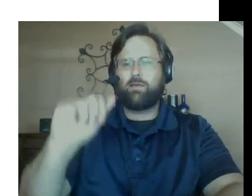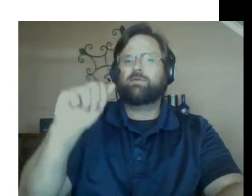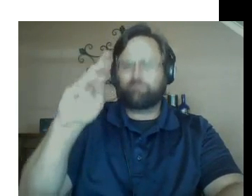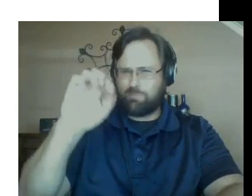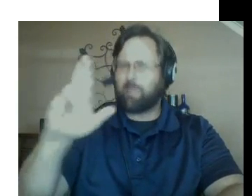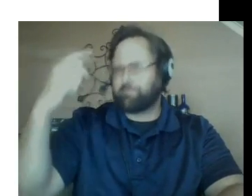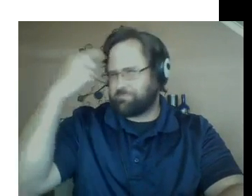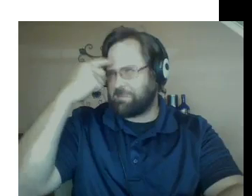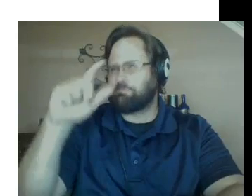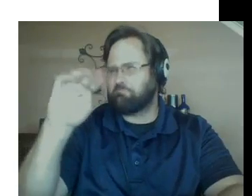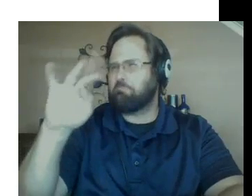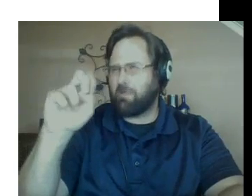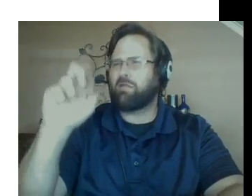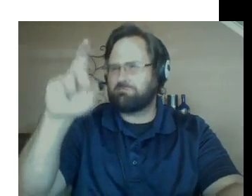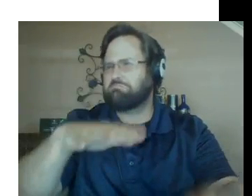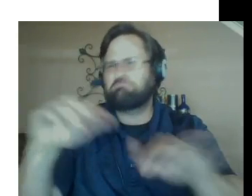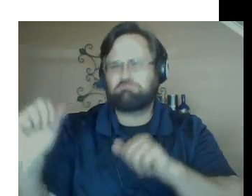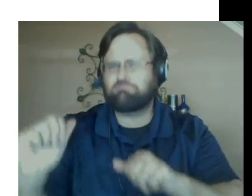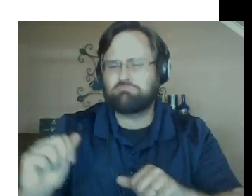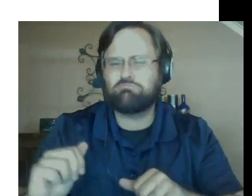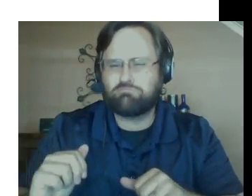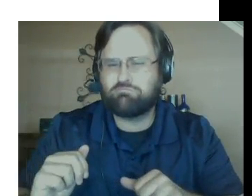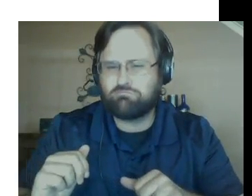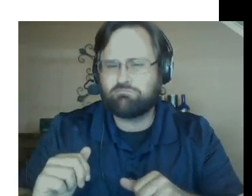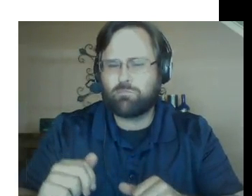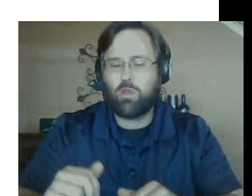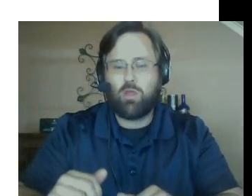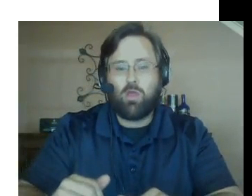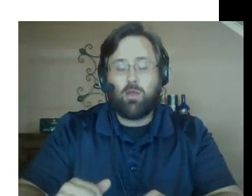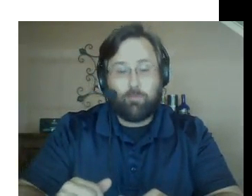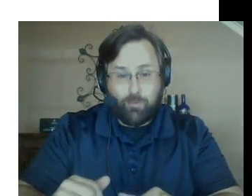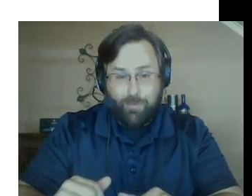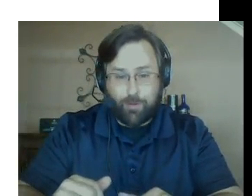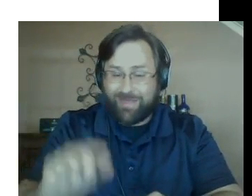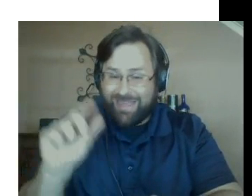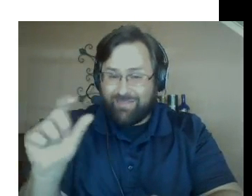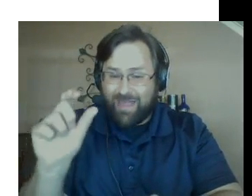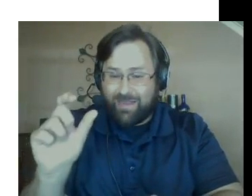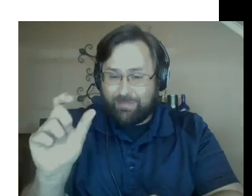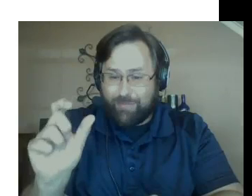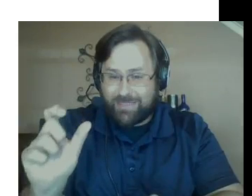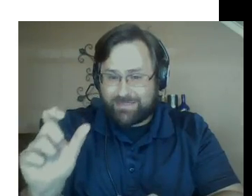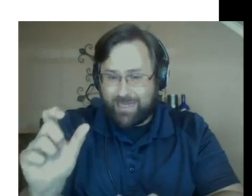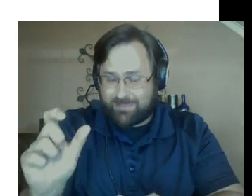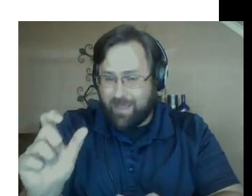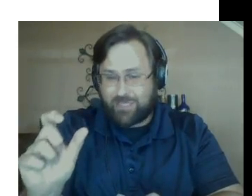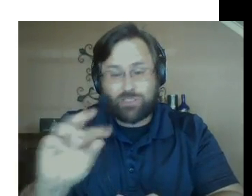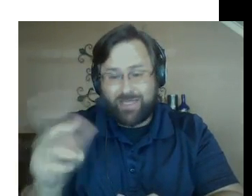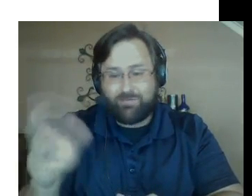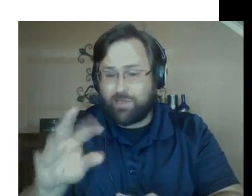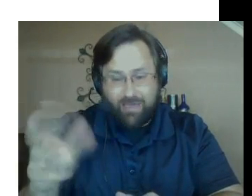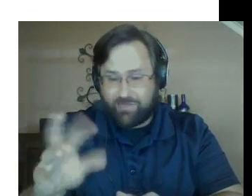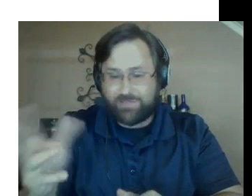but remember even that embedded sentence Mike should leave could have things